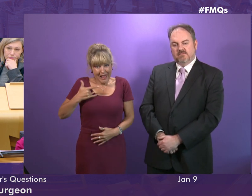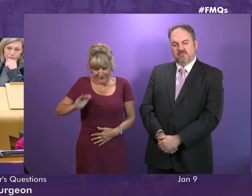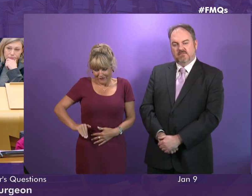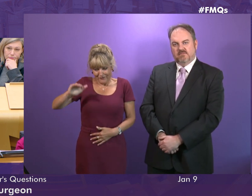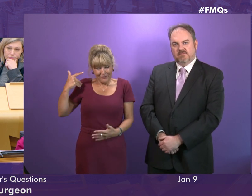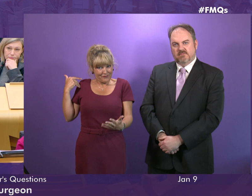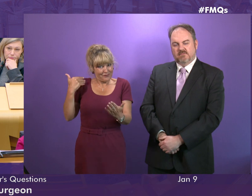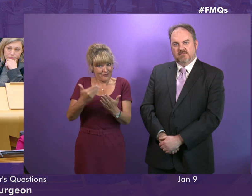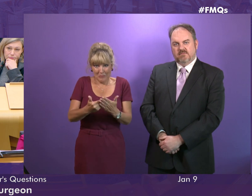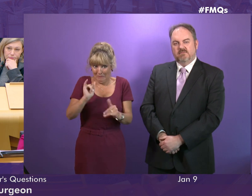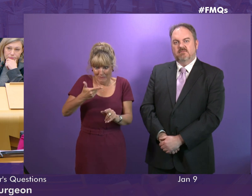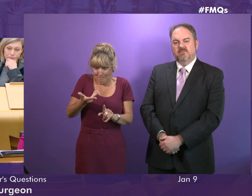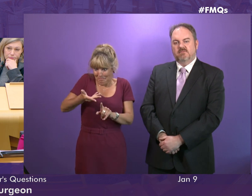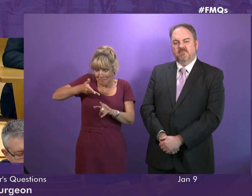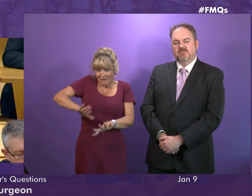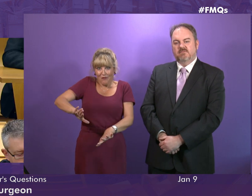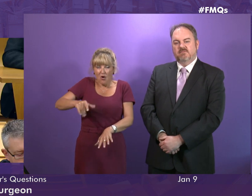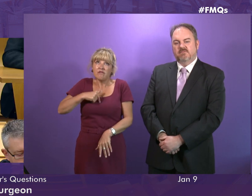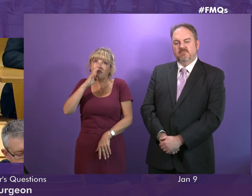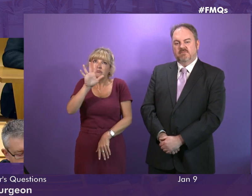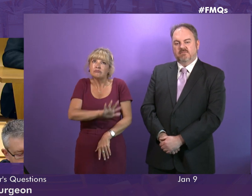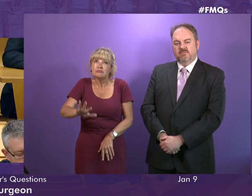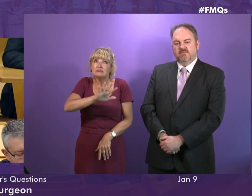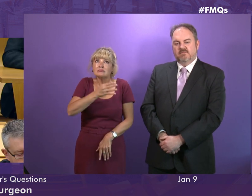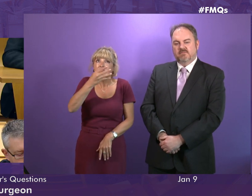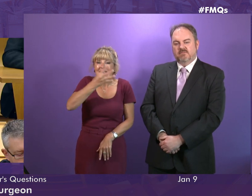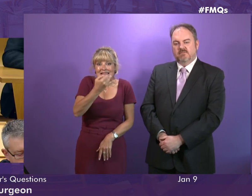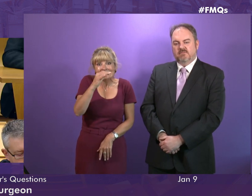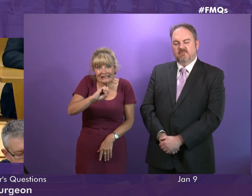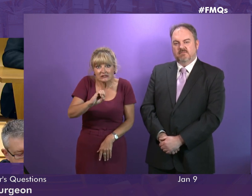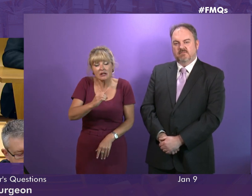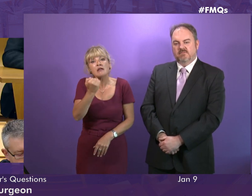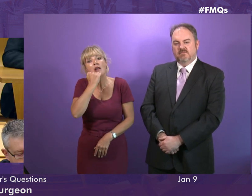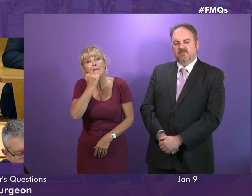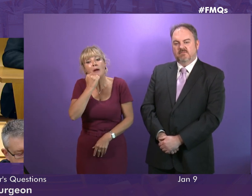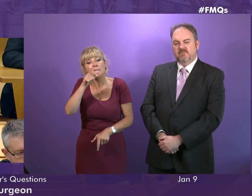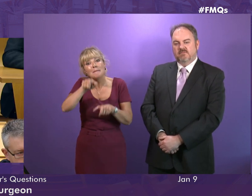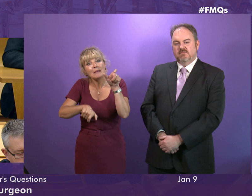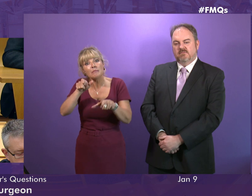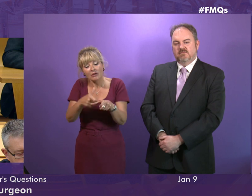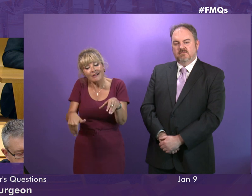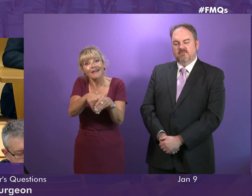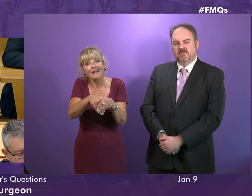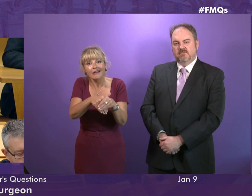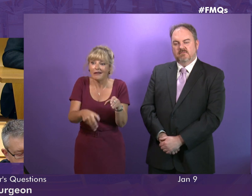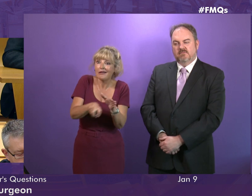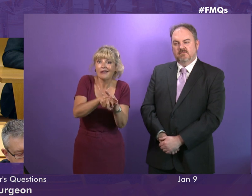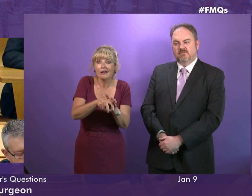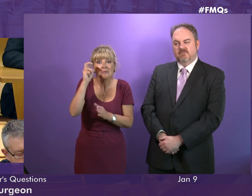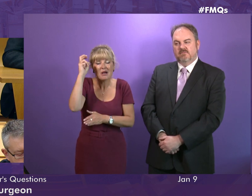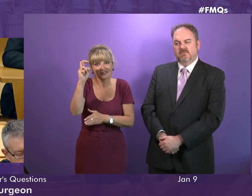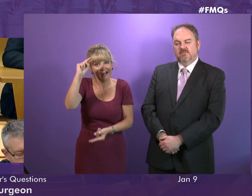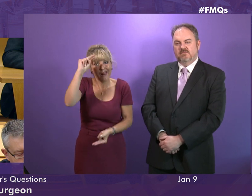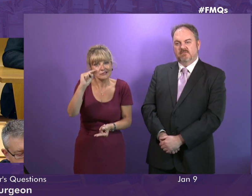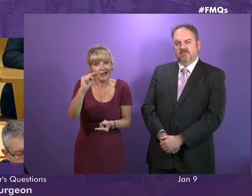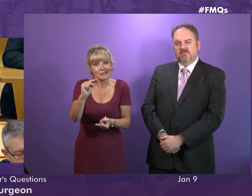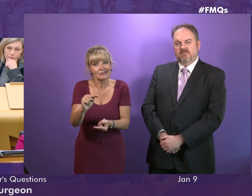and probably before that—at least since the 1960s. We need to turn that around by